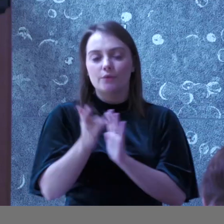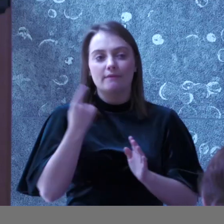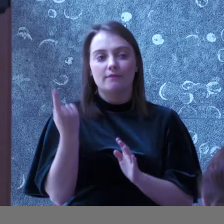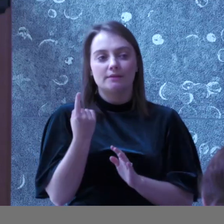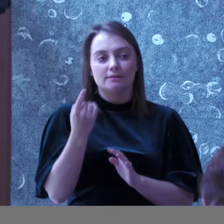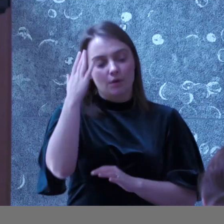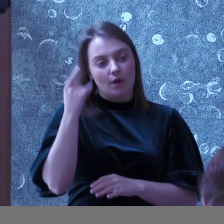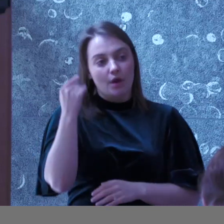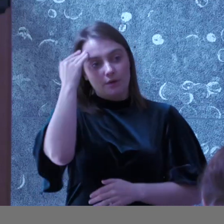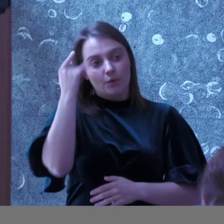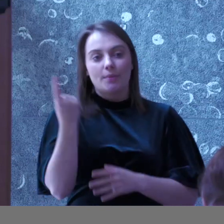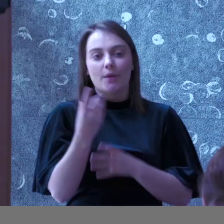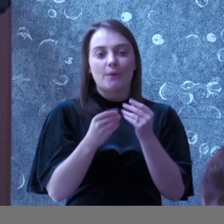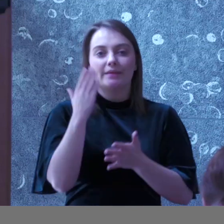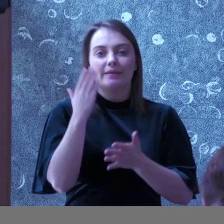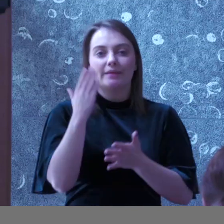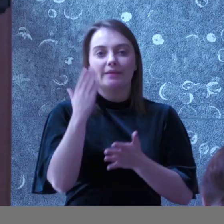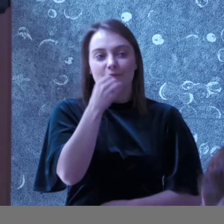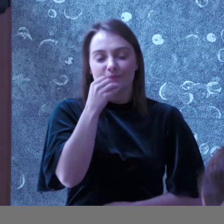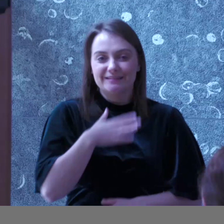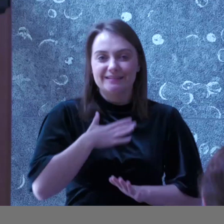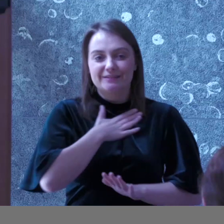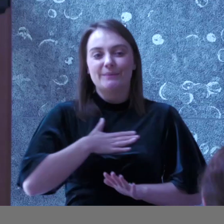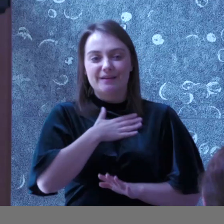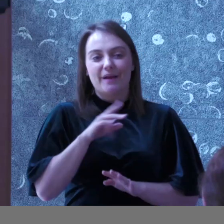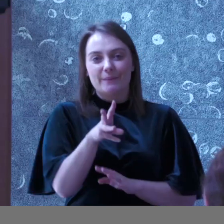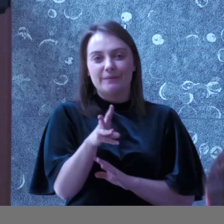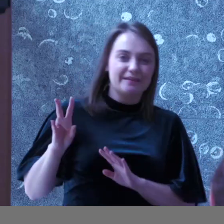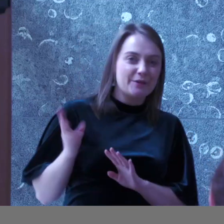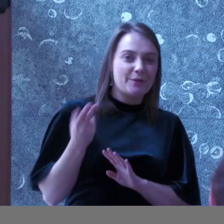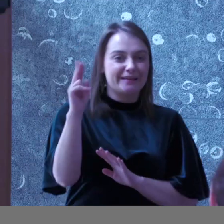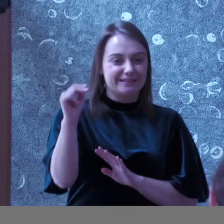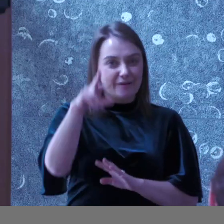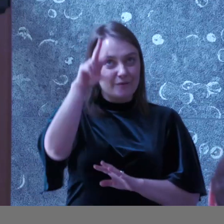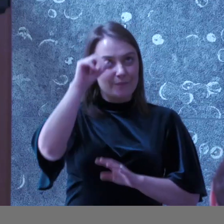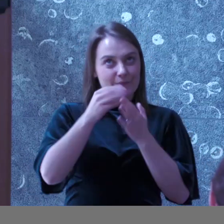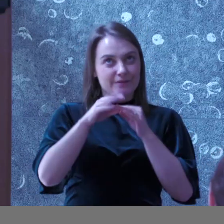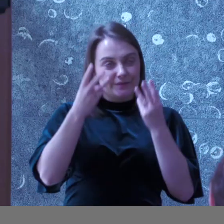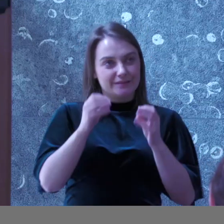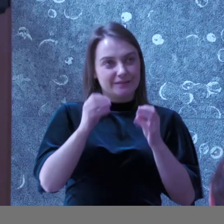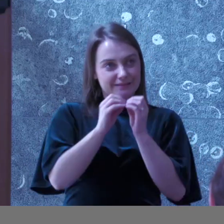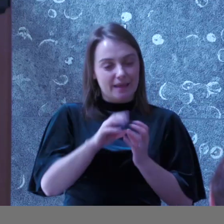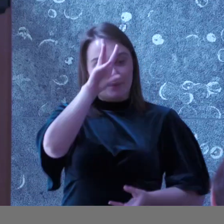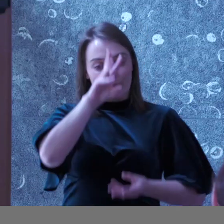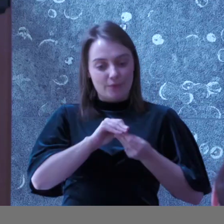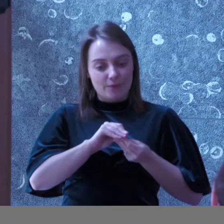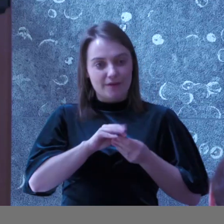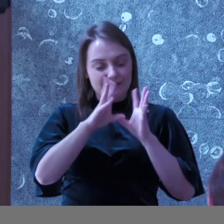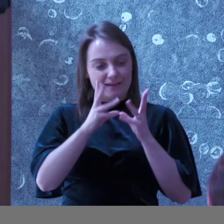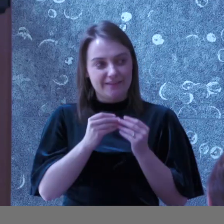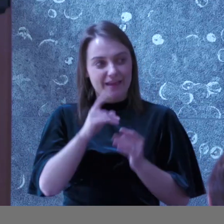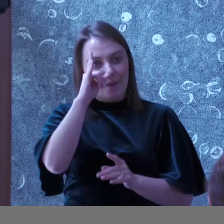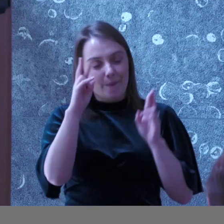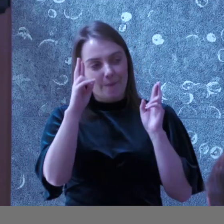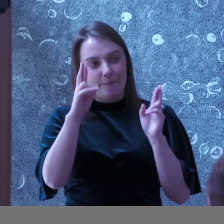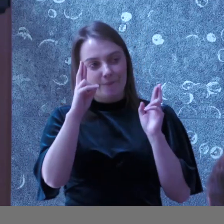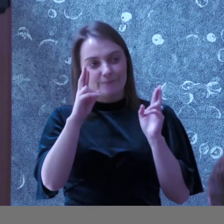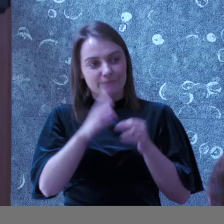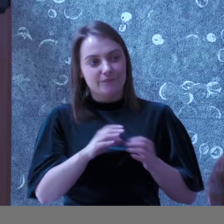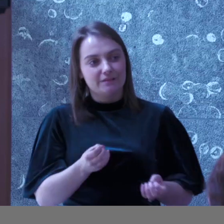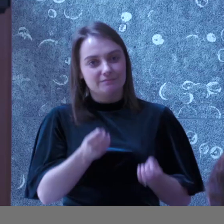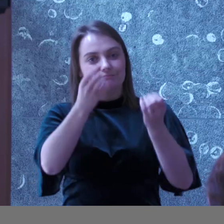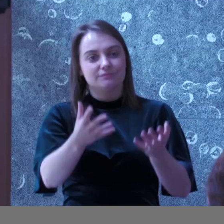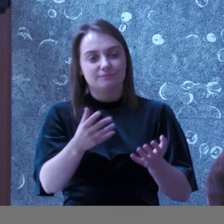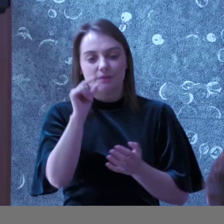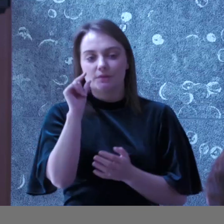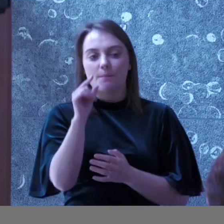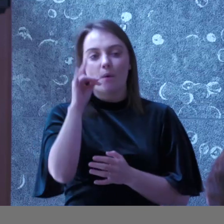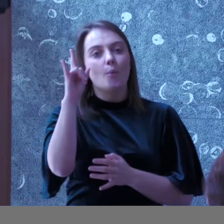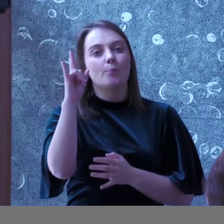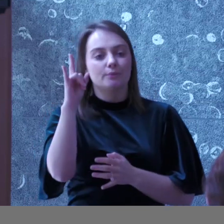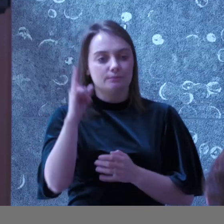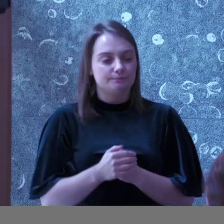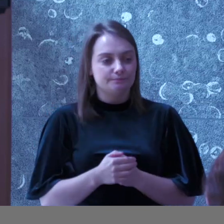lunch. So I am going to remember what I want to say and hopefully offer some hope and inspiration.